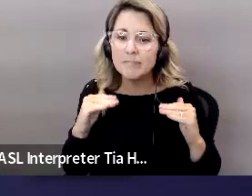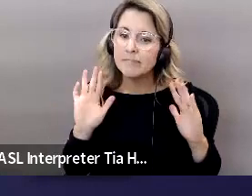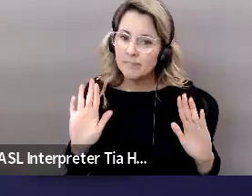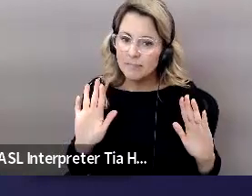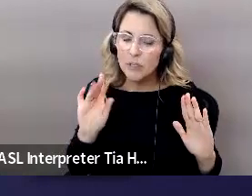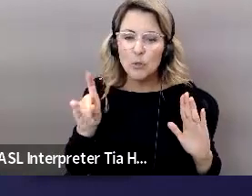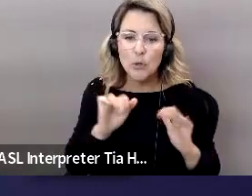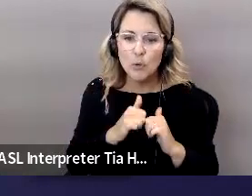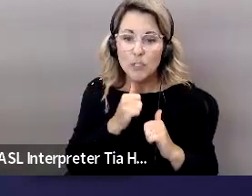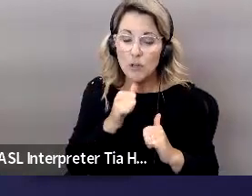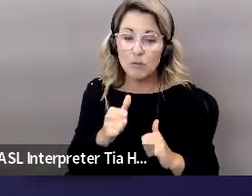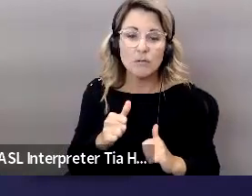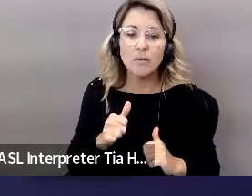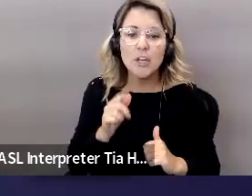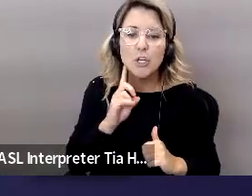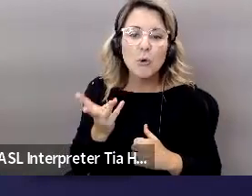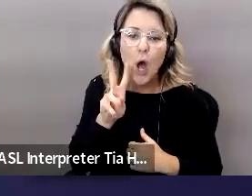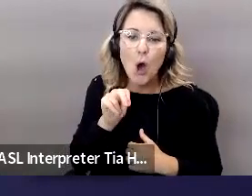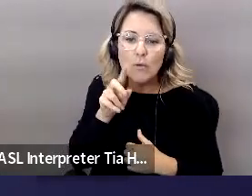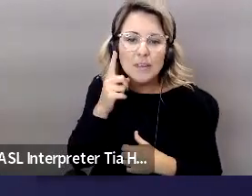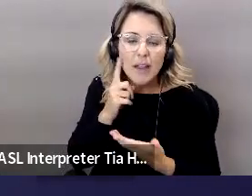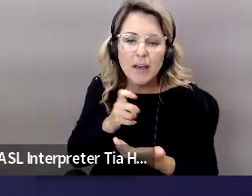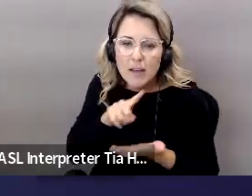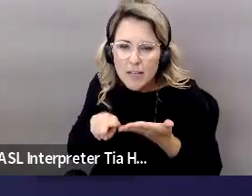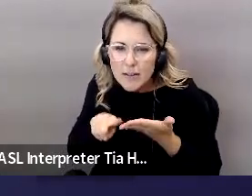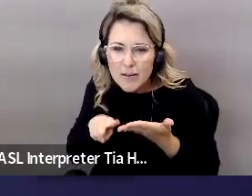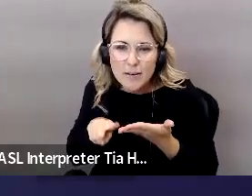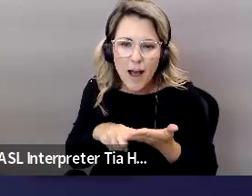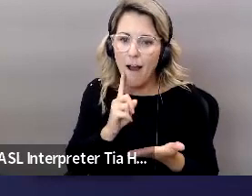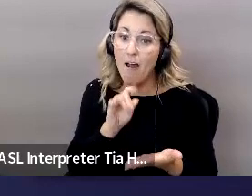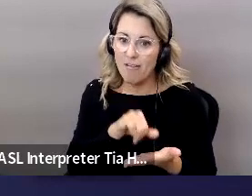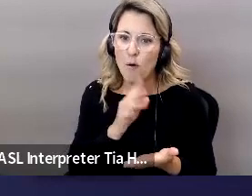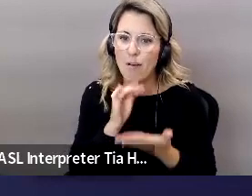our own suspicions and interpret the data in that way. You've got to start with what the findings